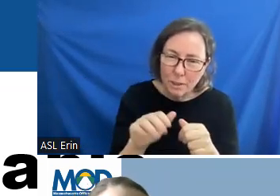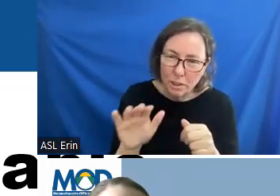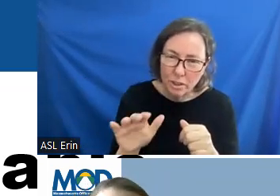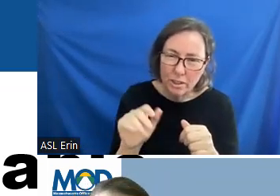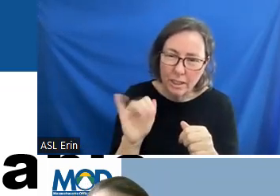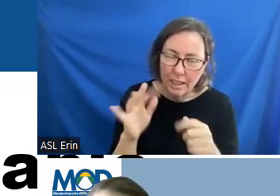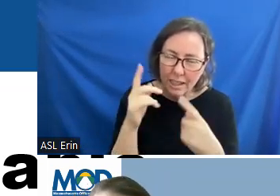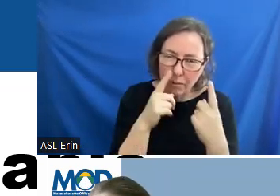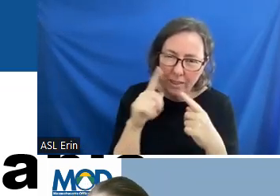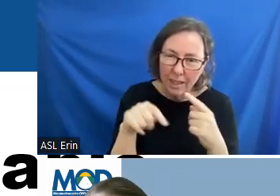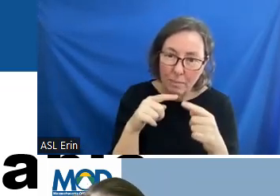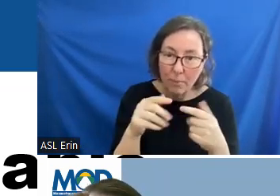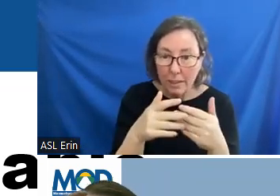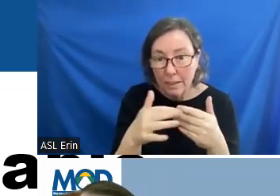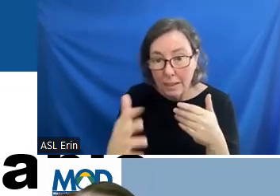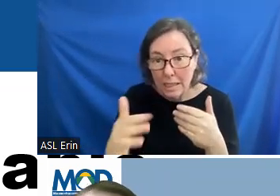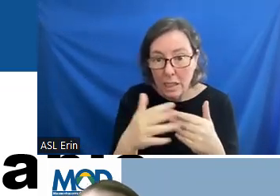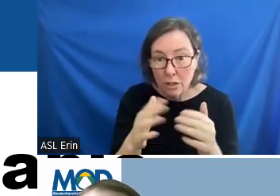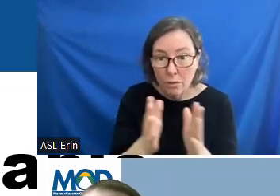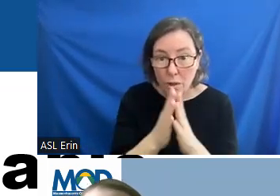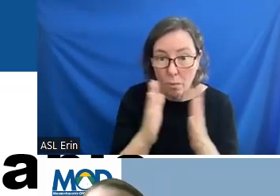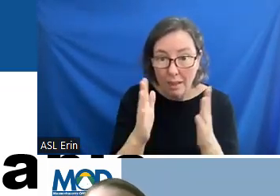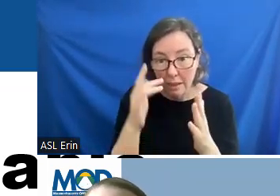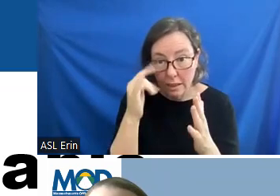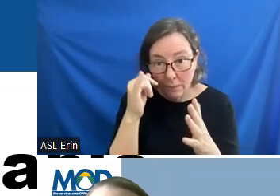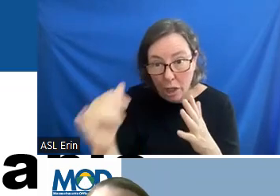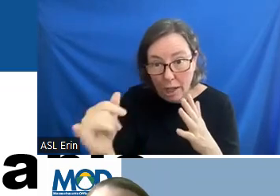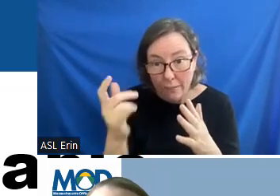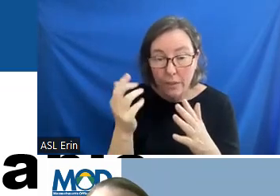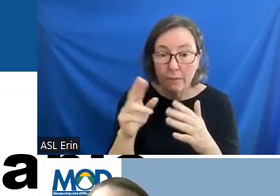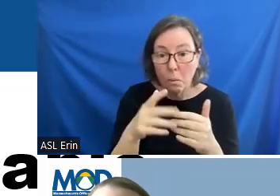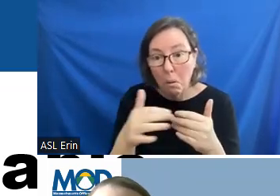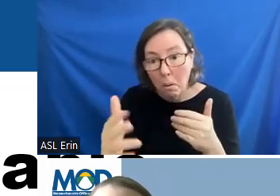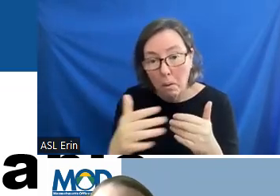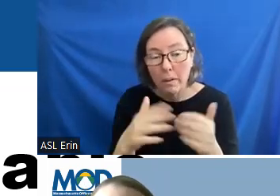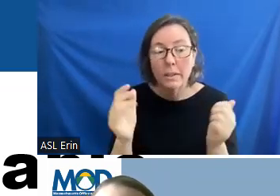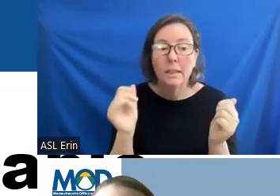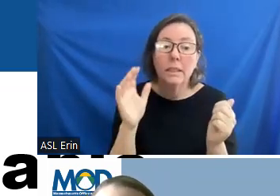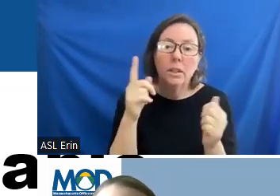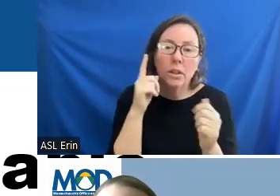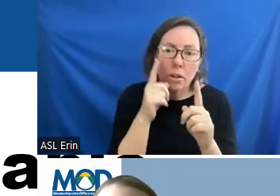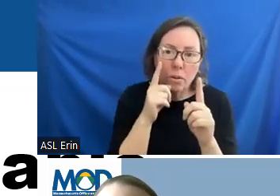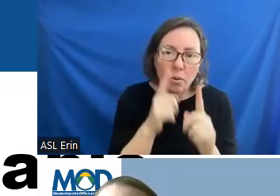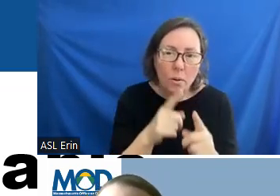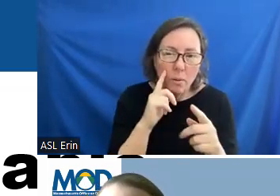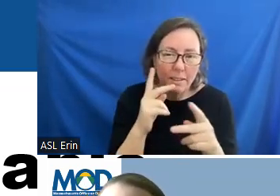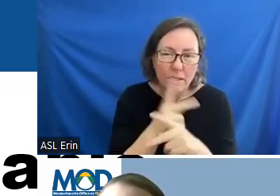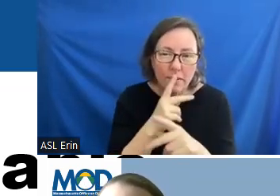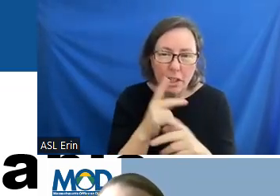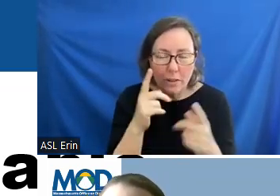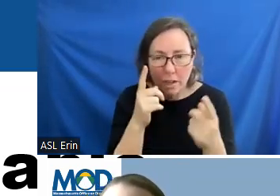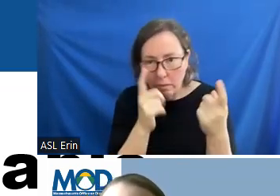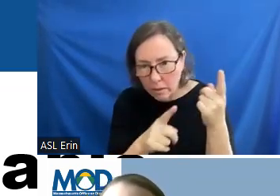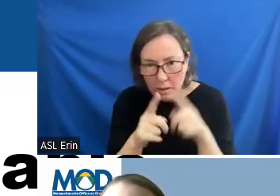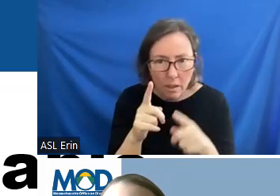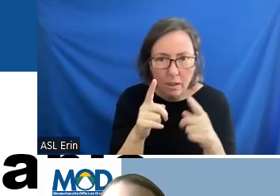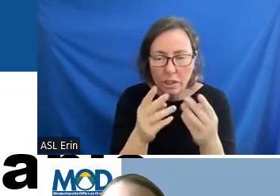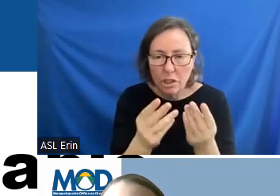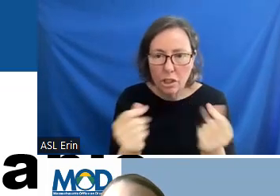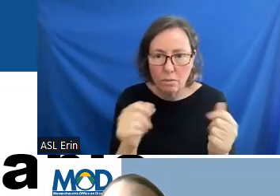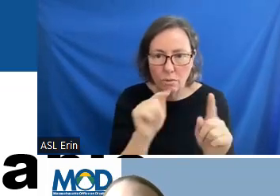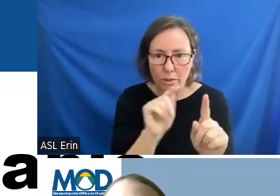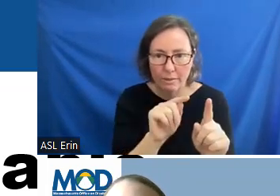these indefinite kinds of requests, that the goal is to find that compromised solution. That doesn't